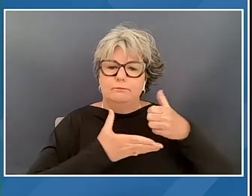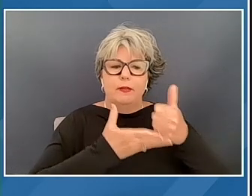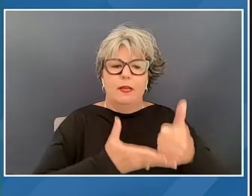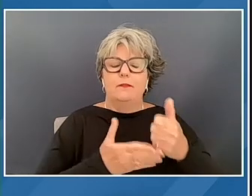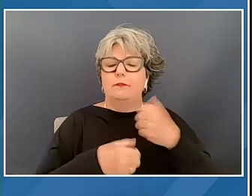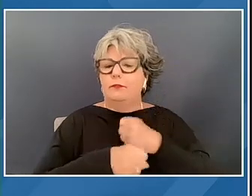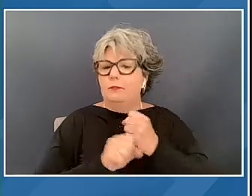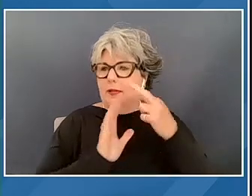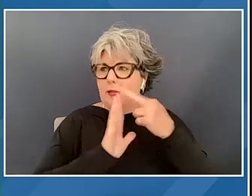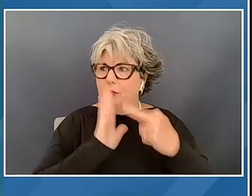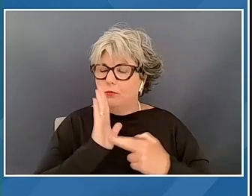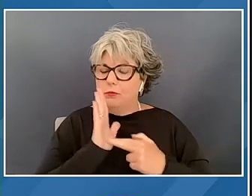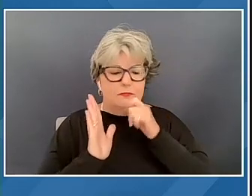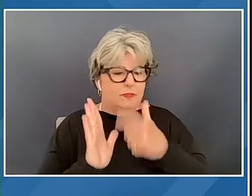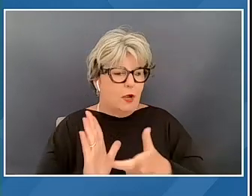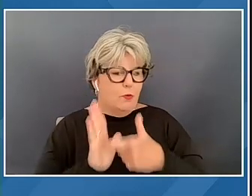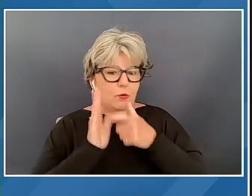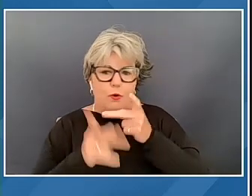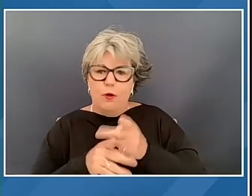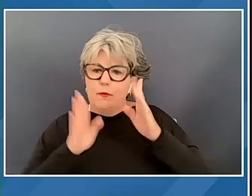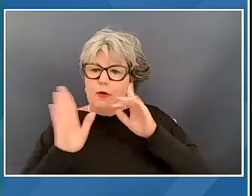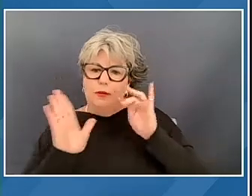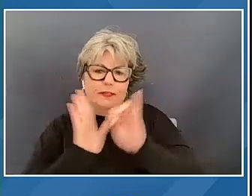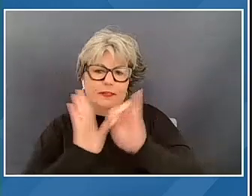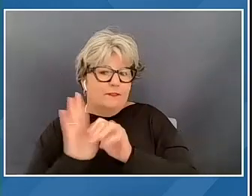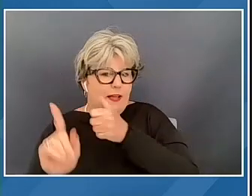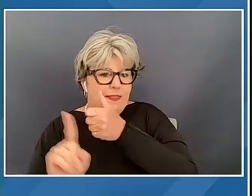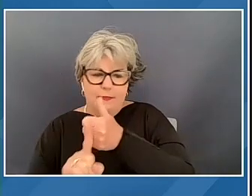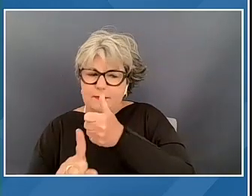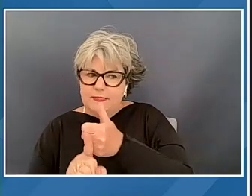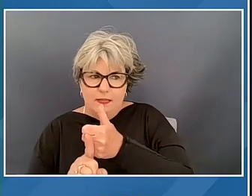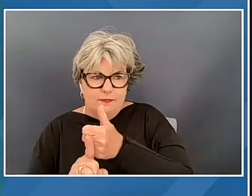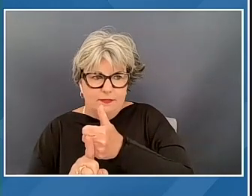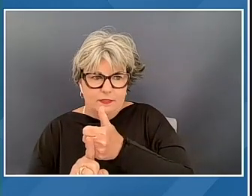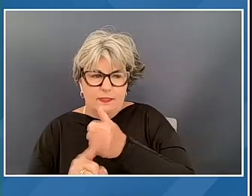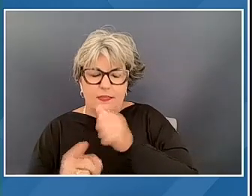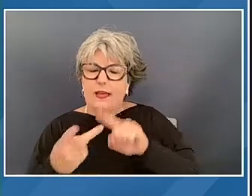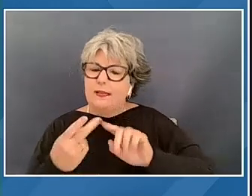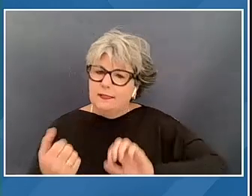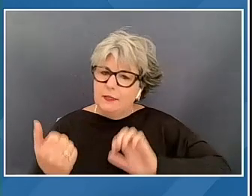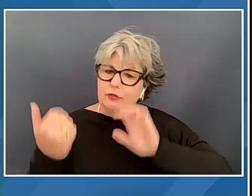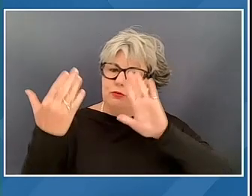require borrowers to identify themselves and that addresses these longer loans.